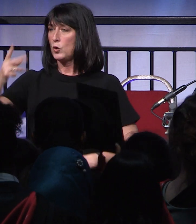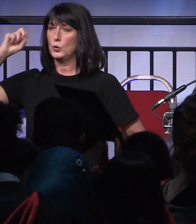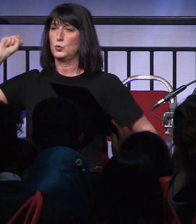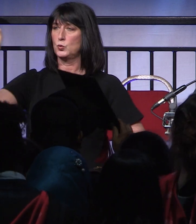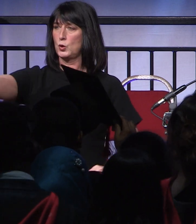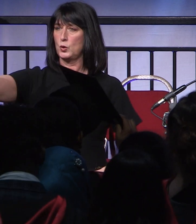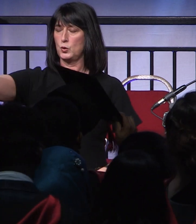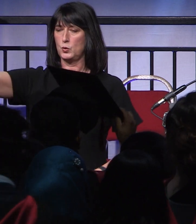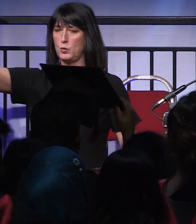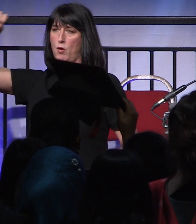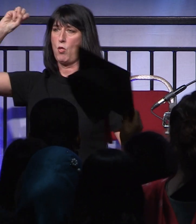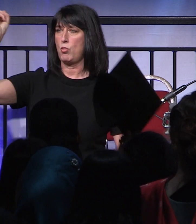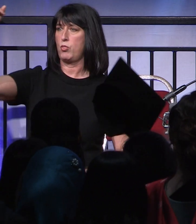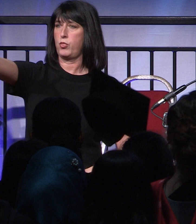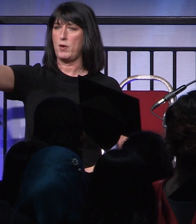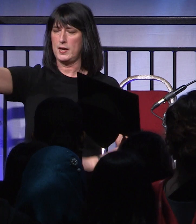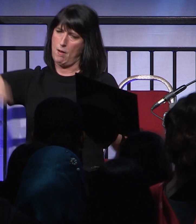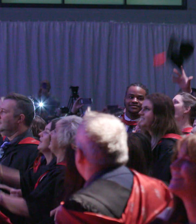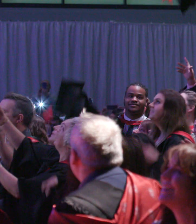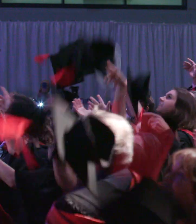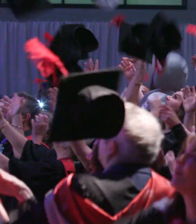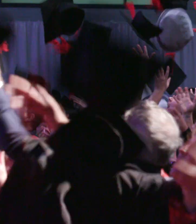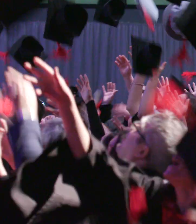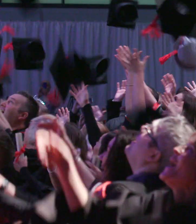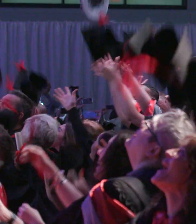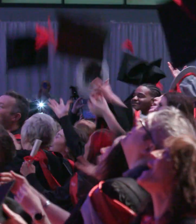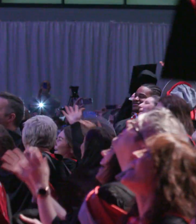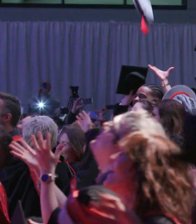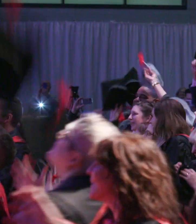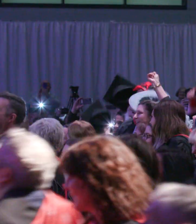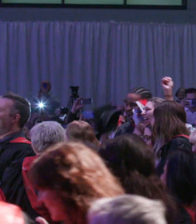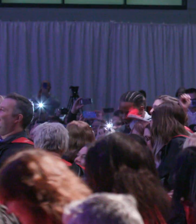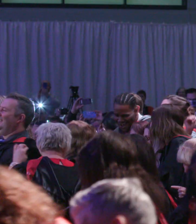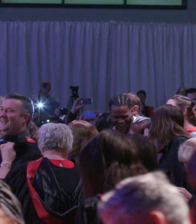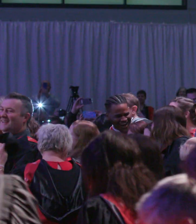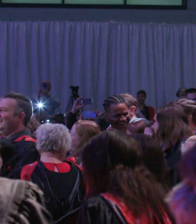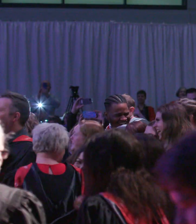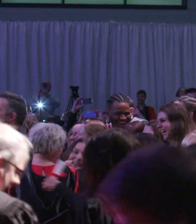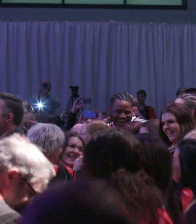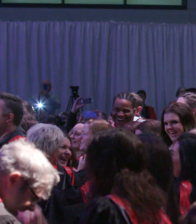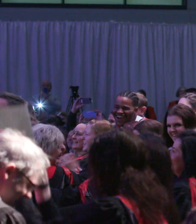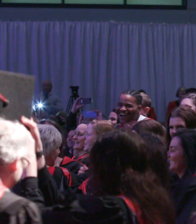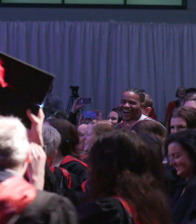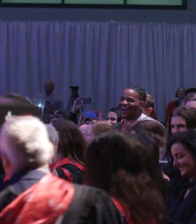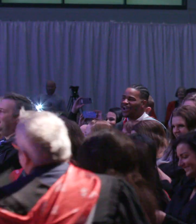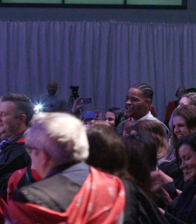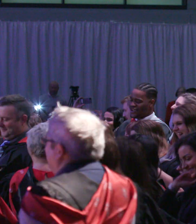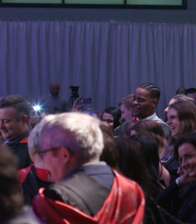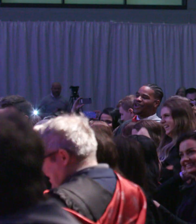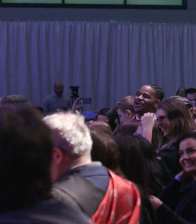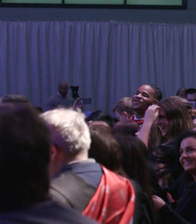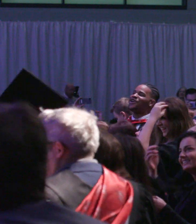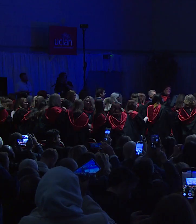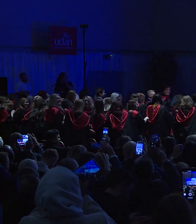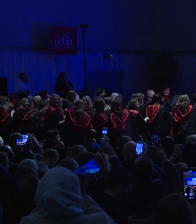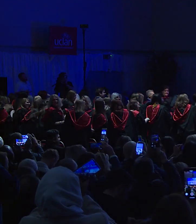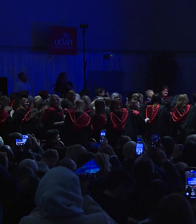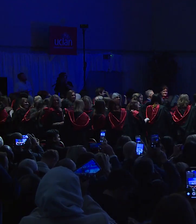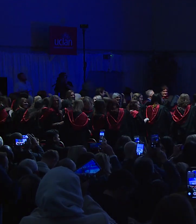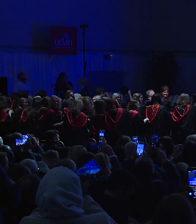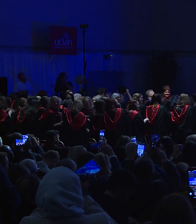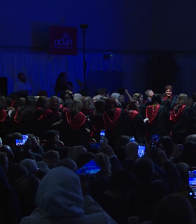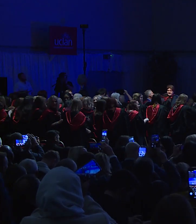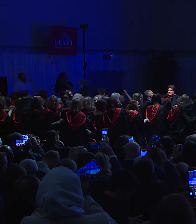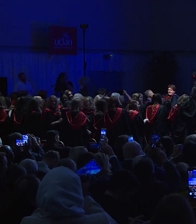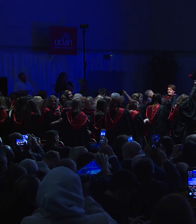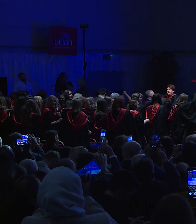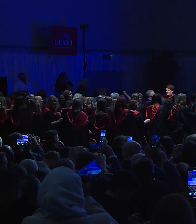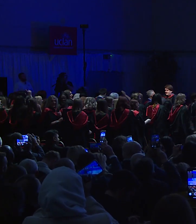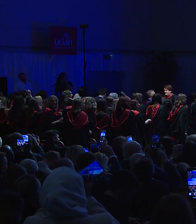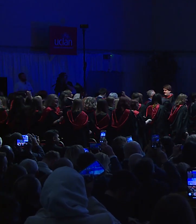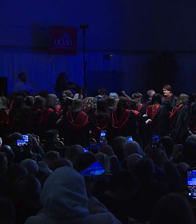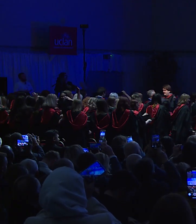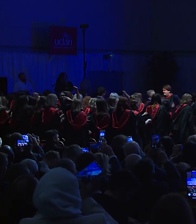two three